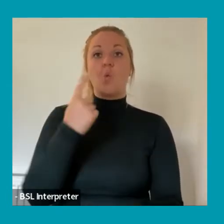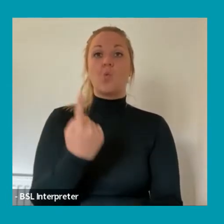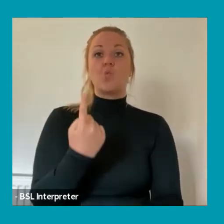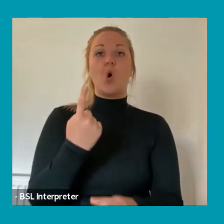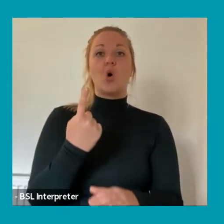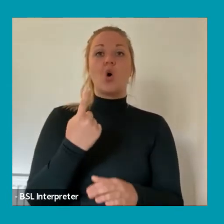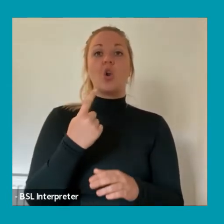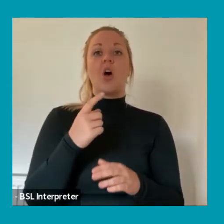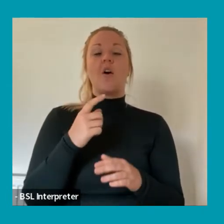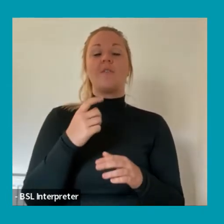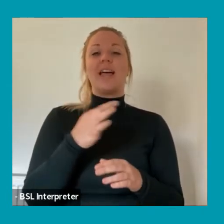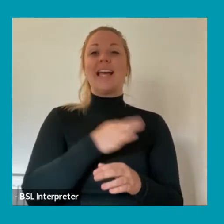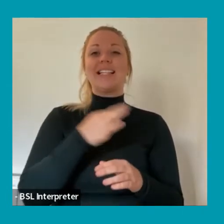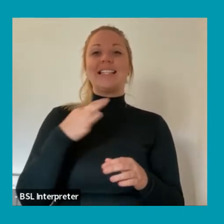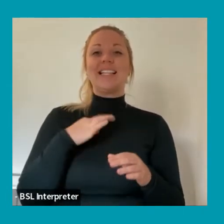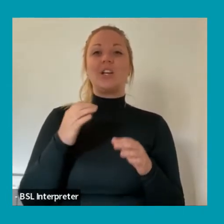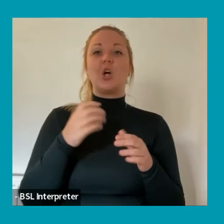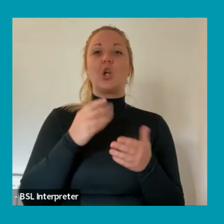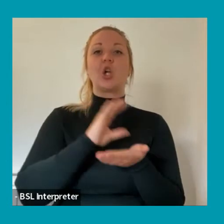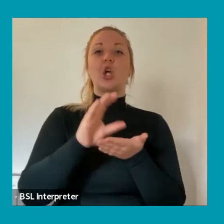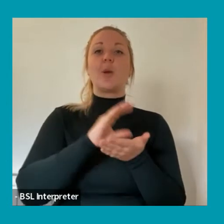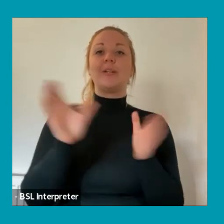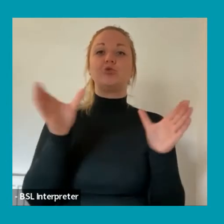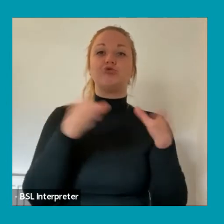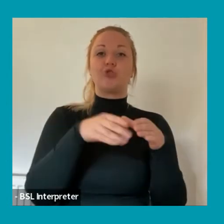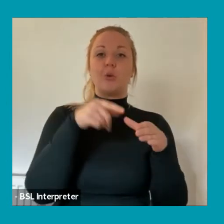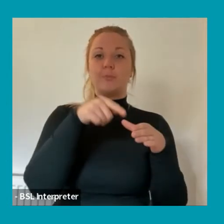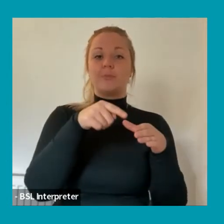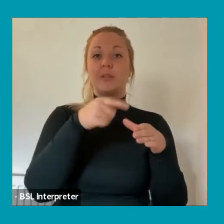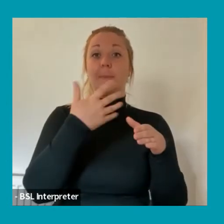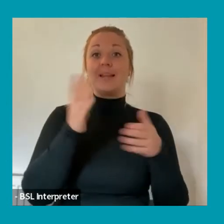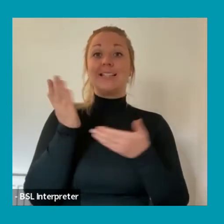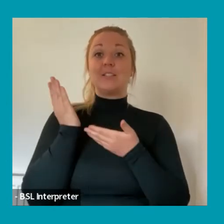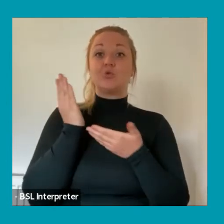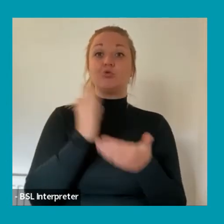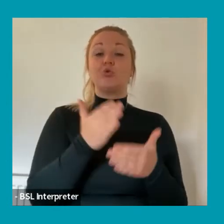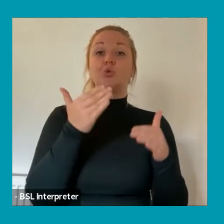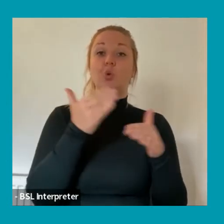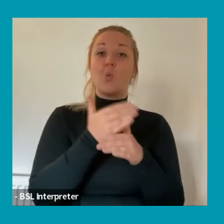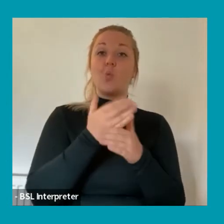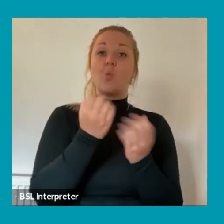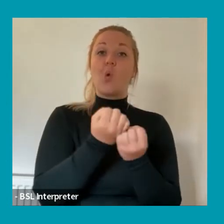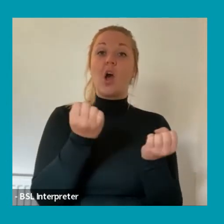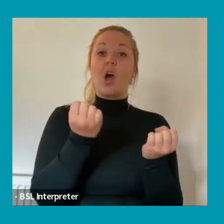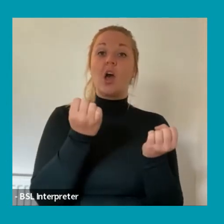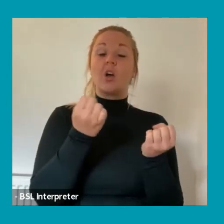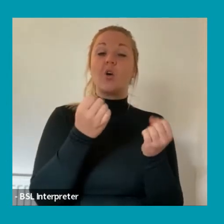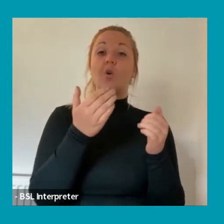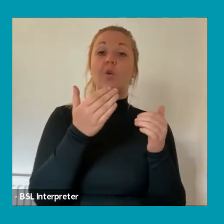We introduce the workforce disability quality standard report for the first time.